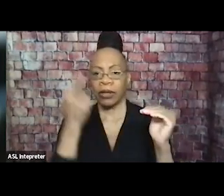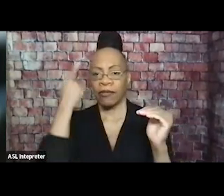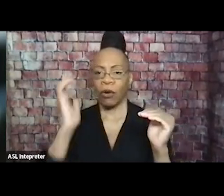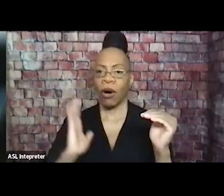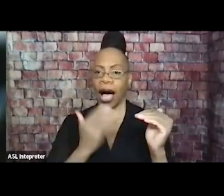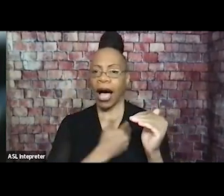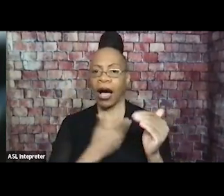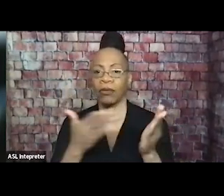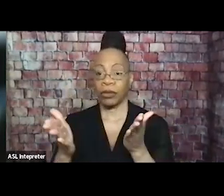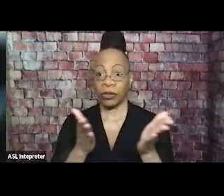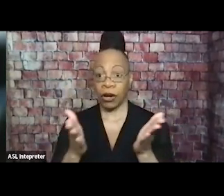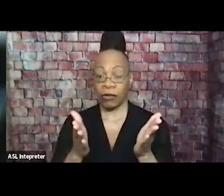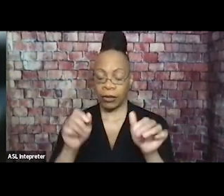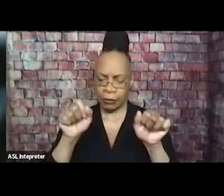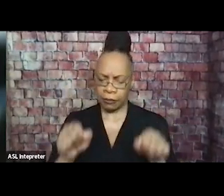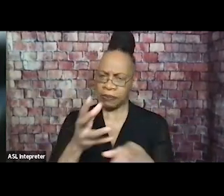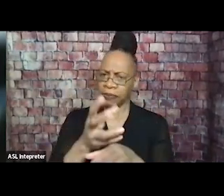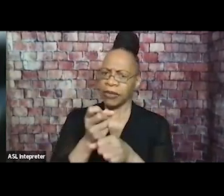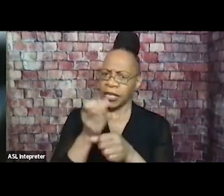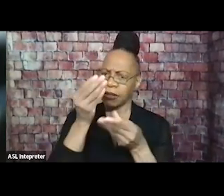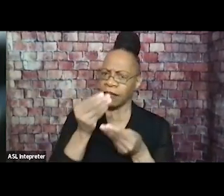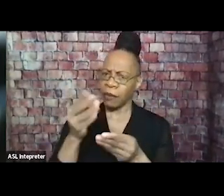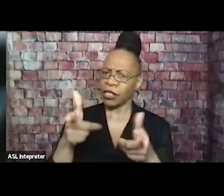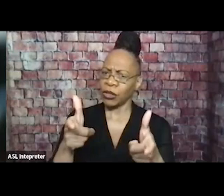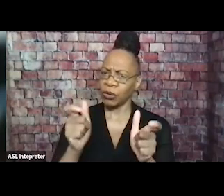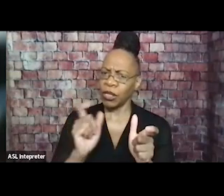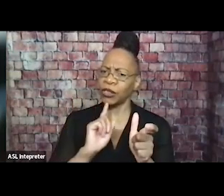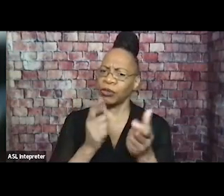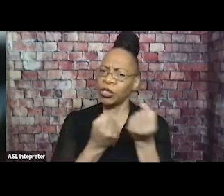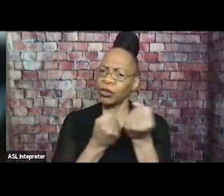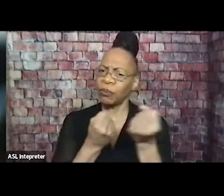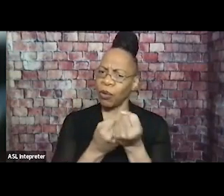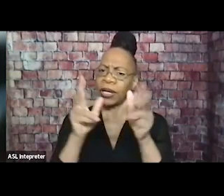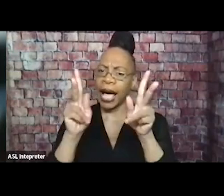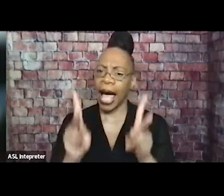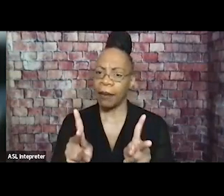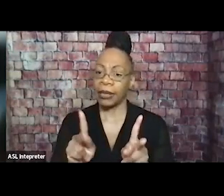builds trust and rapport with the applicant and it's necessary to gain that information